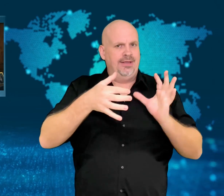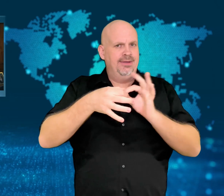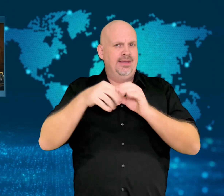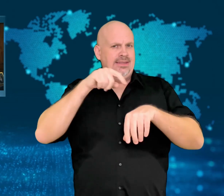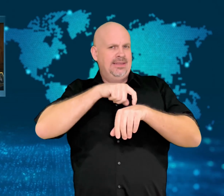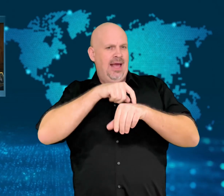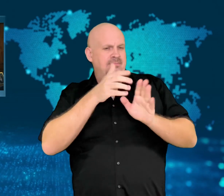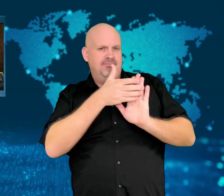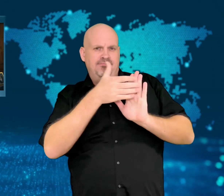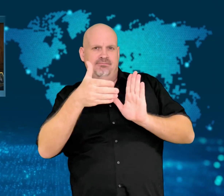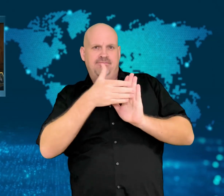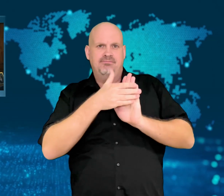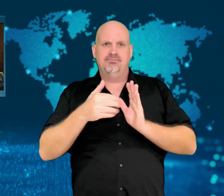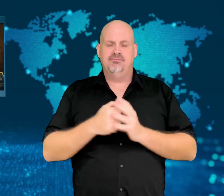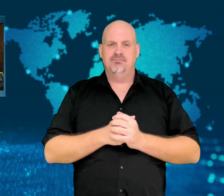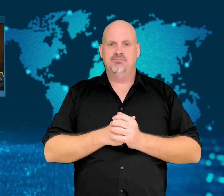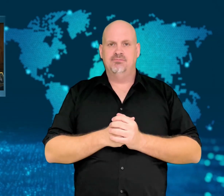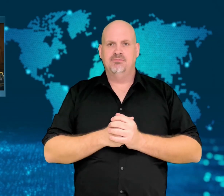President Barack Obama.